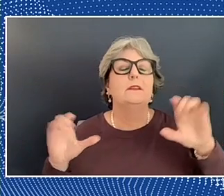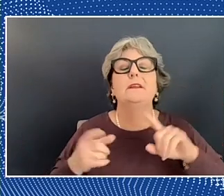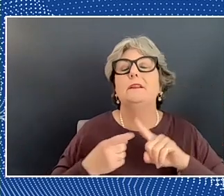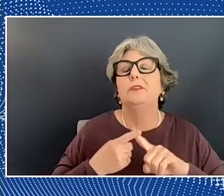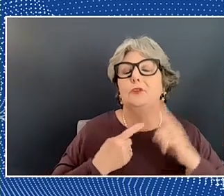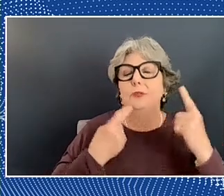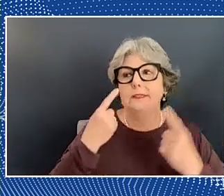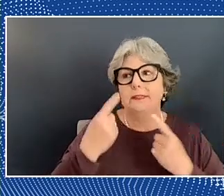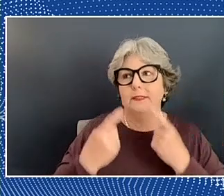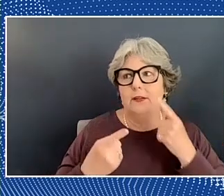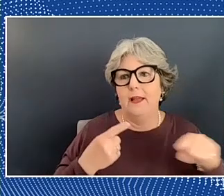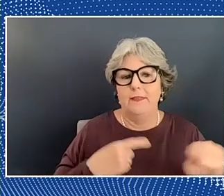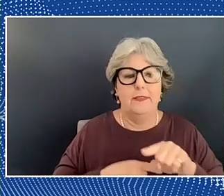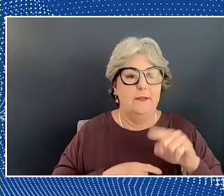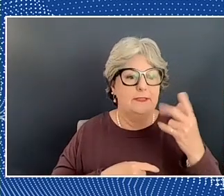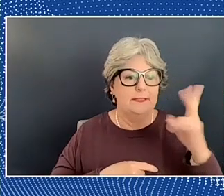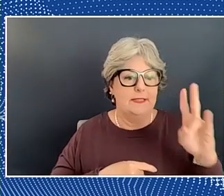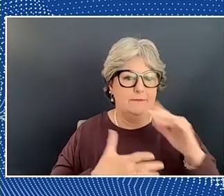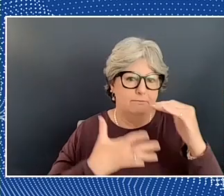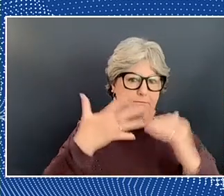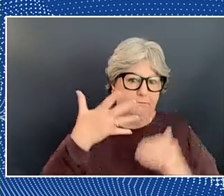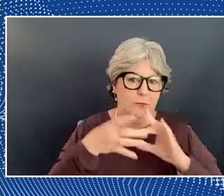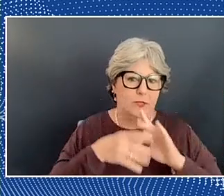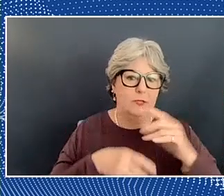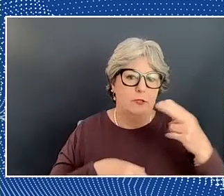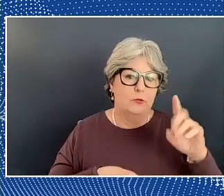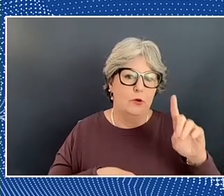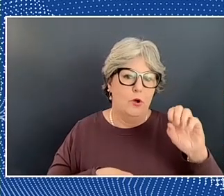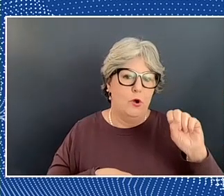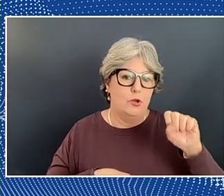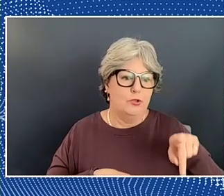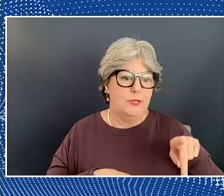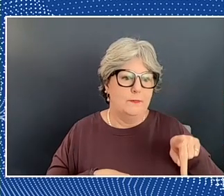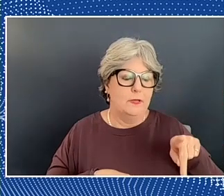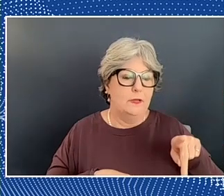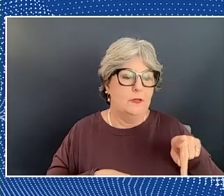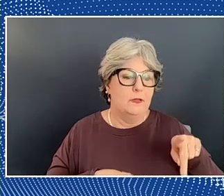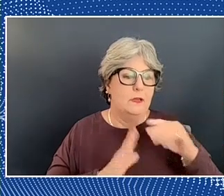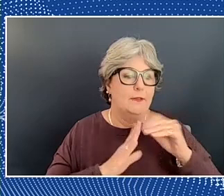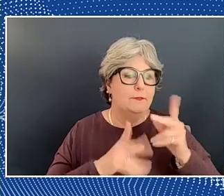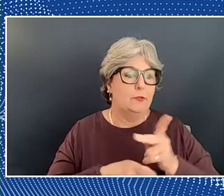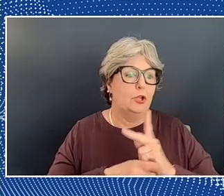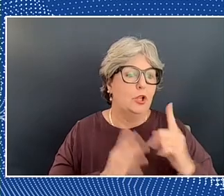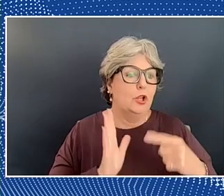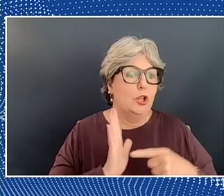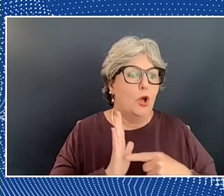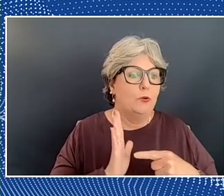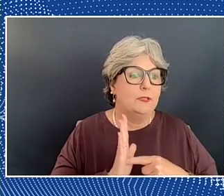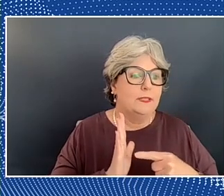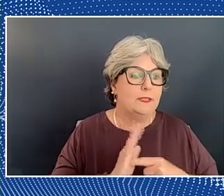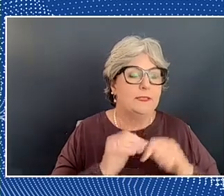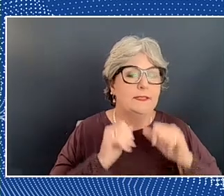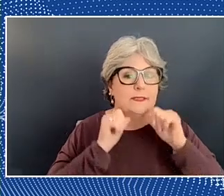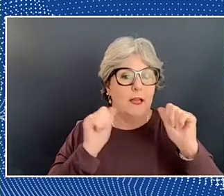17 factors relate to hardship, because the hardship of student loan debt is that it denies all of us full participation in